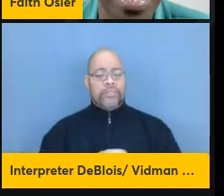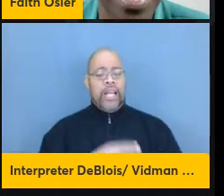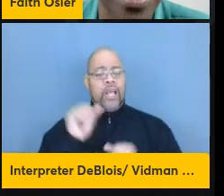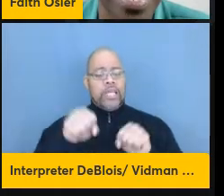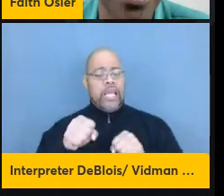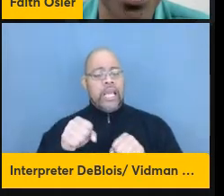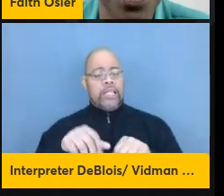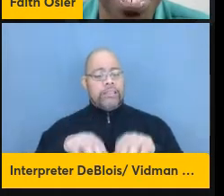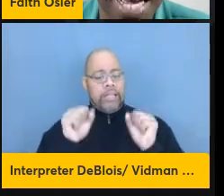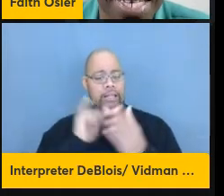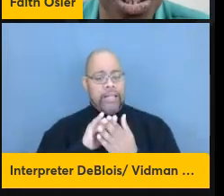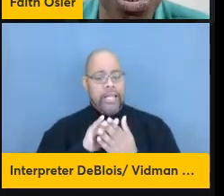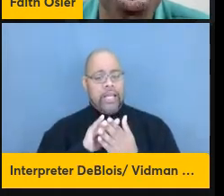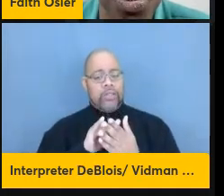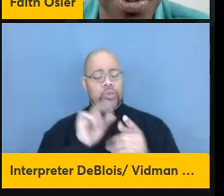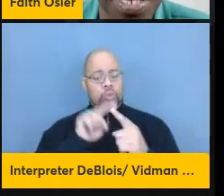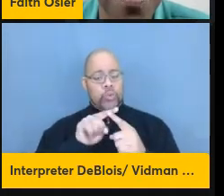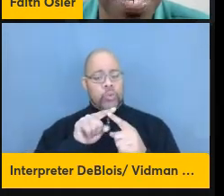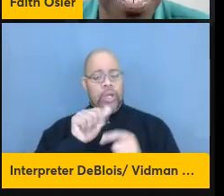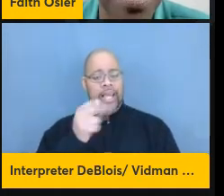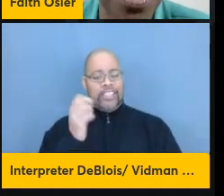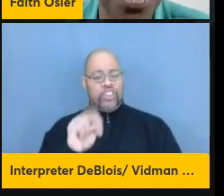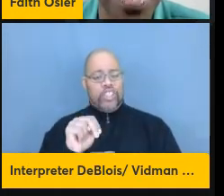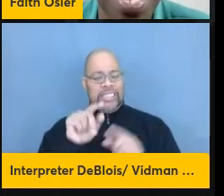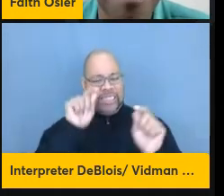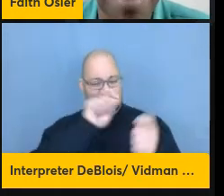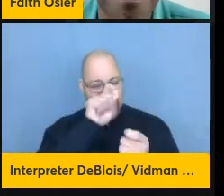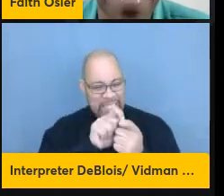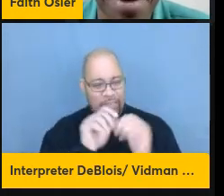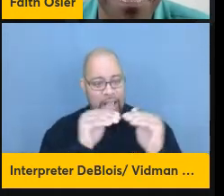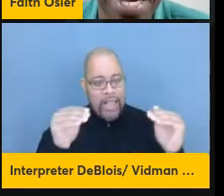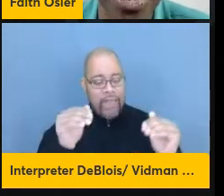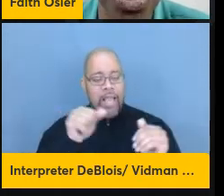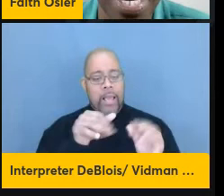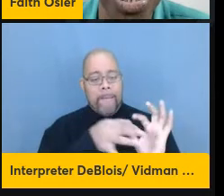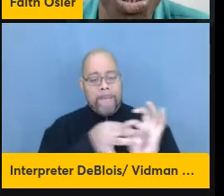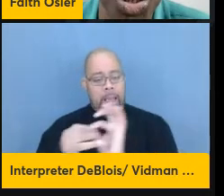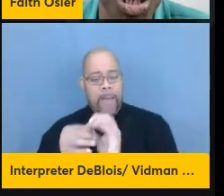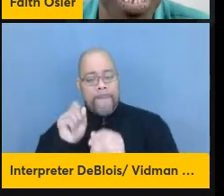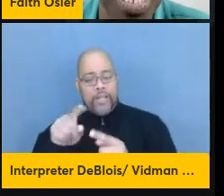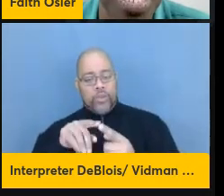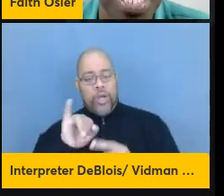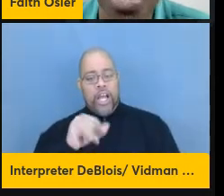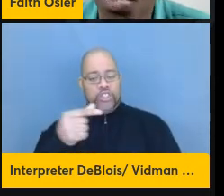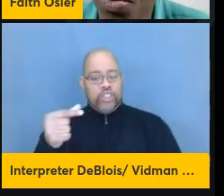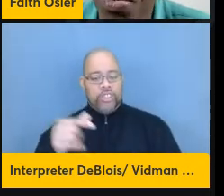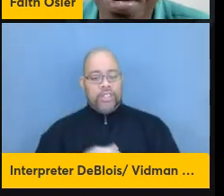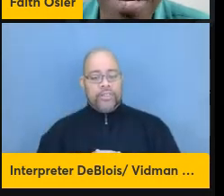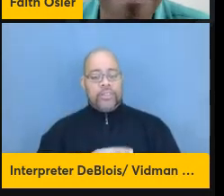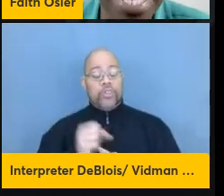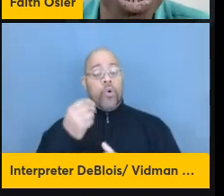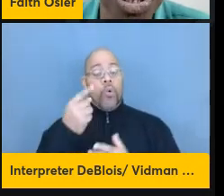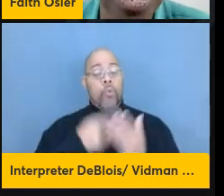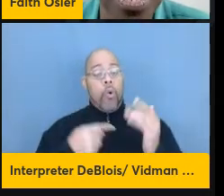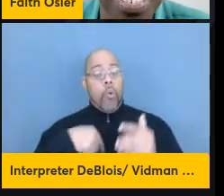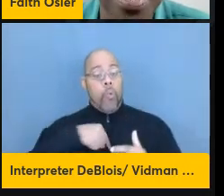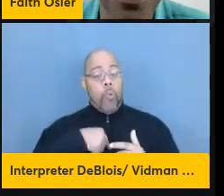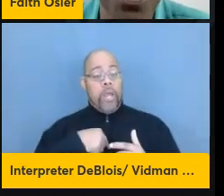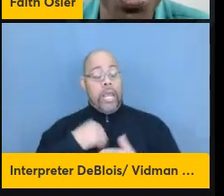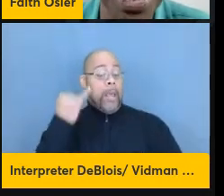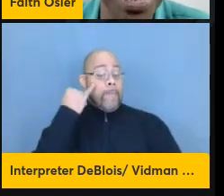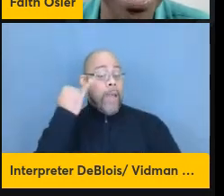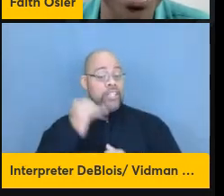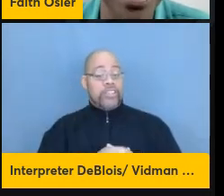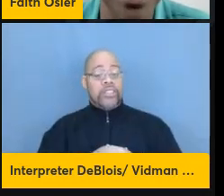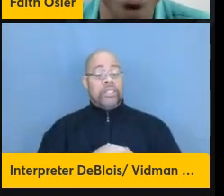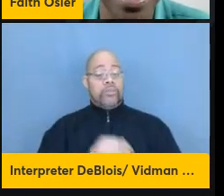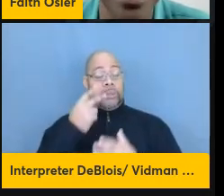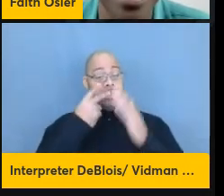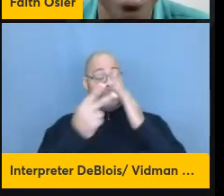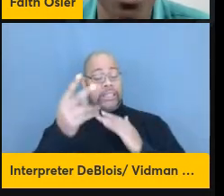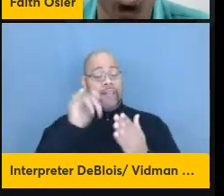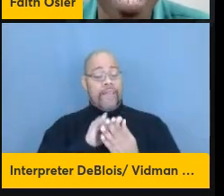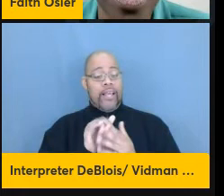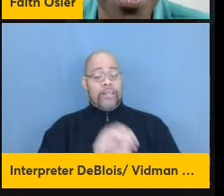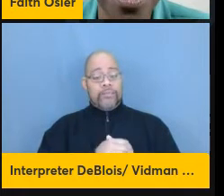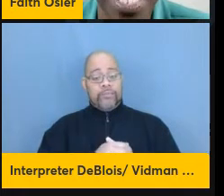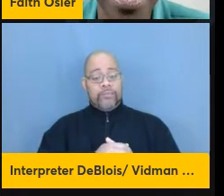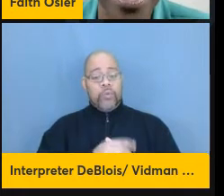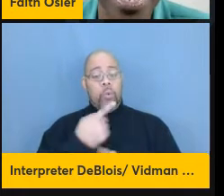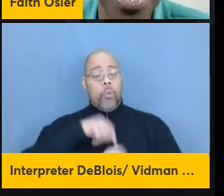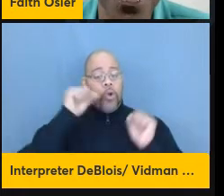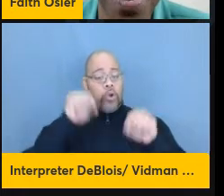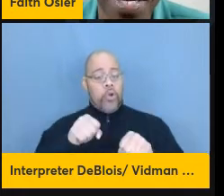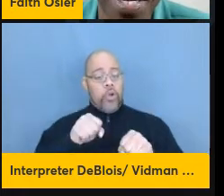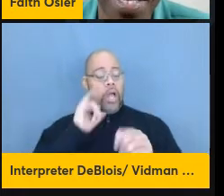that down to an antigen specific level and map that back to IgG. And so what we imagine and foresee is that we could identify a